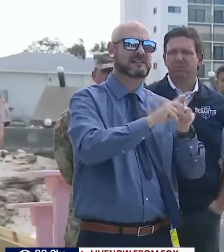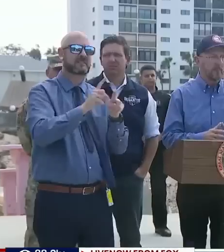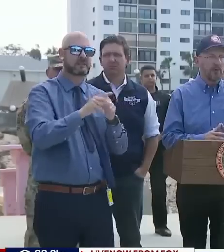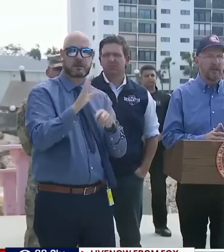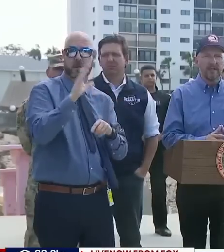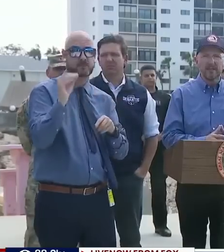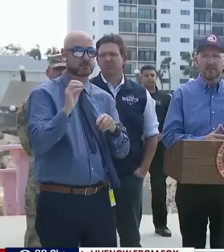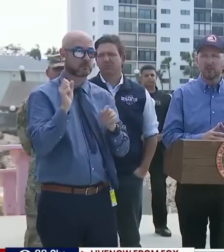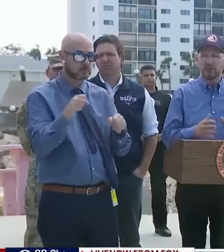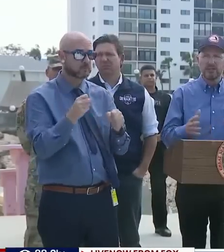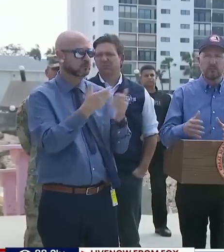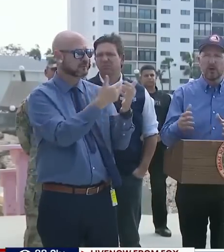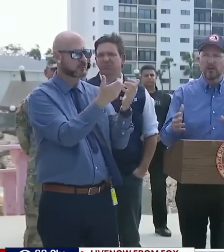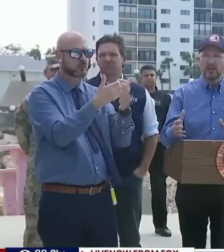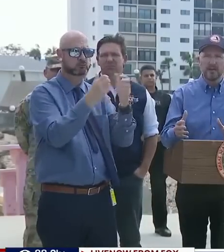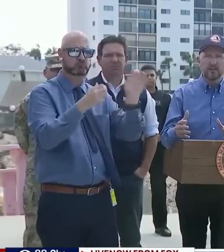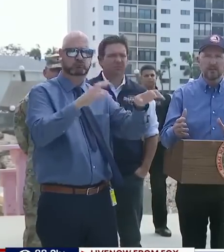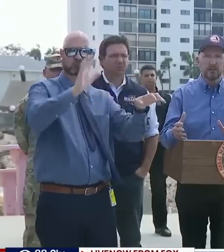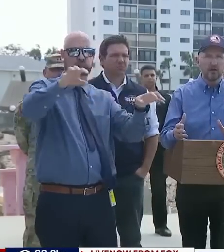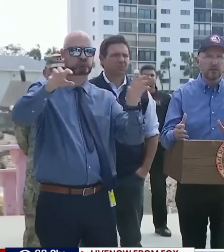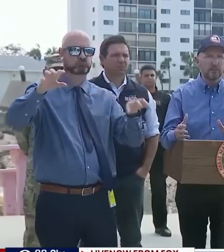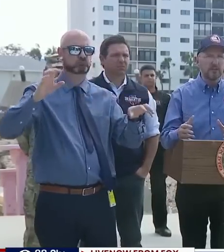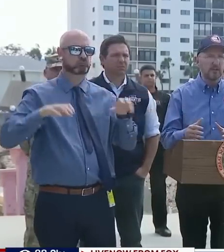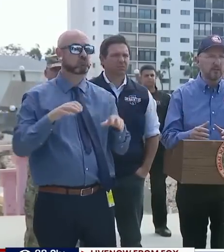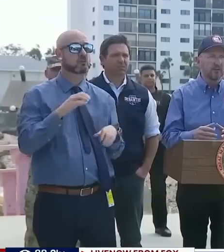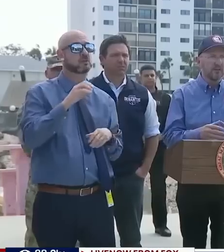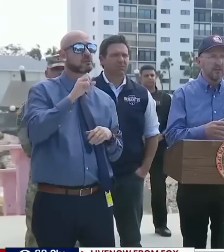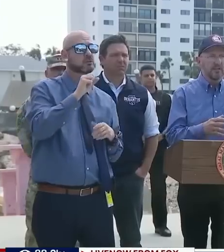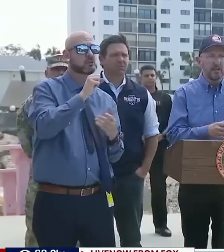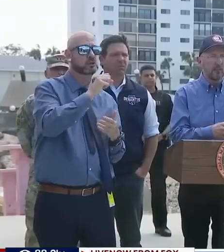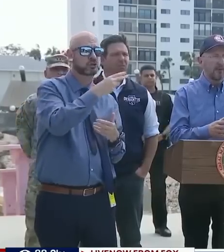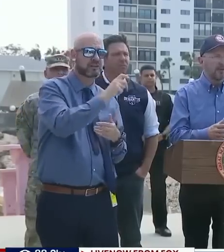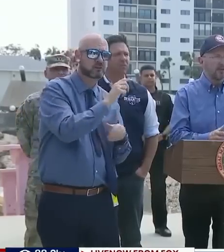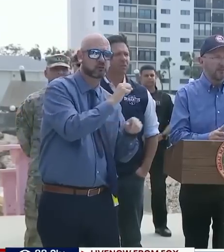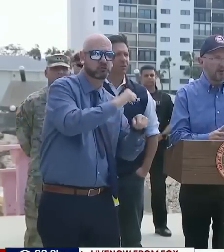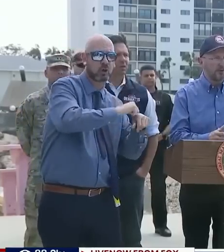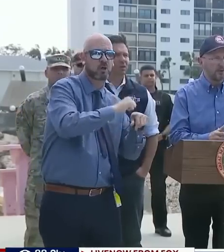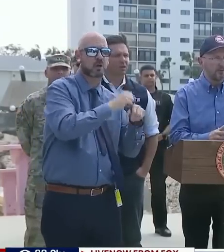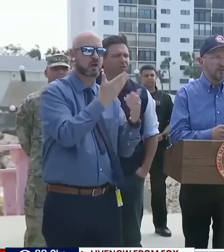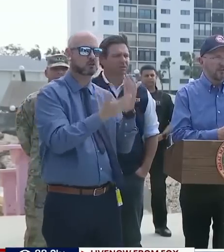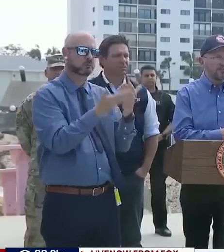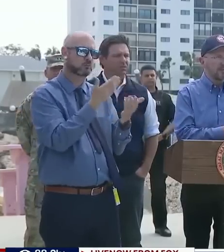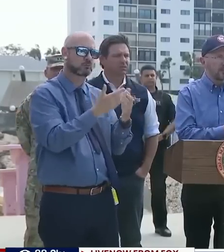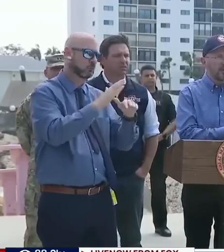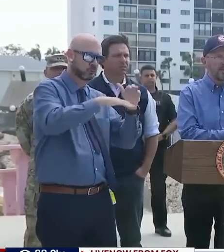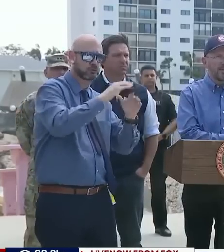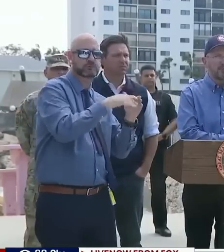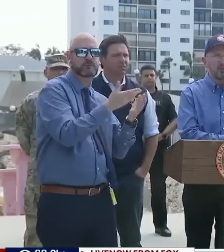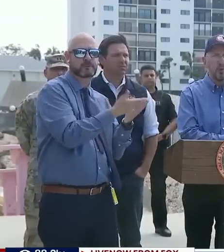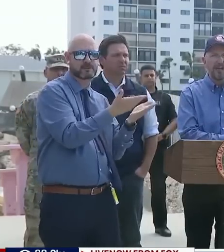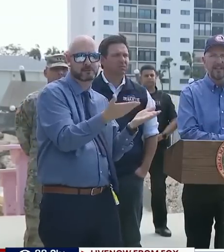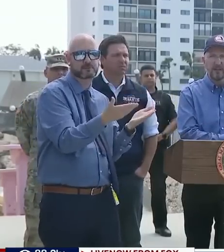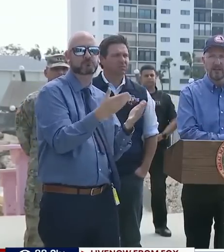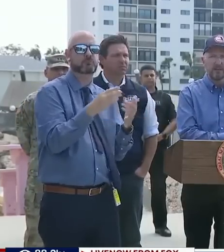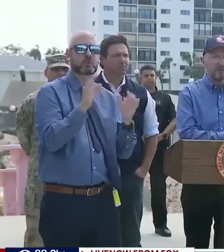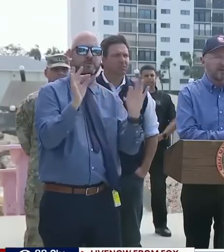roadway. but we would like you for ease later with the debris companies. Go ahead and start separating that.